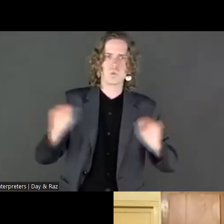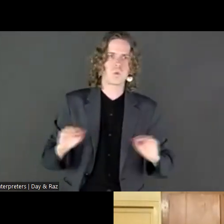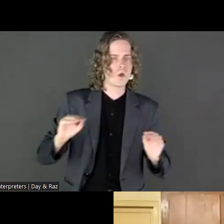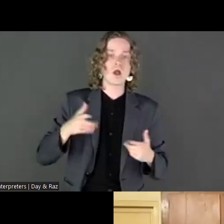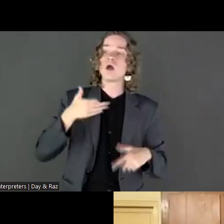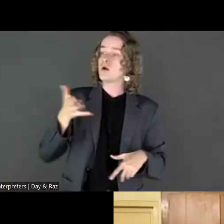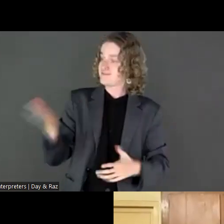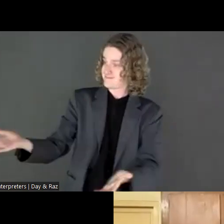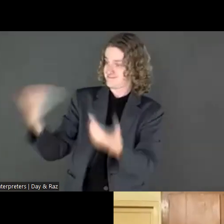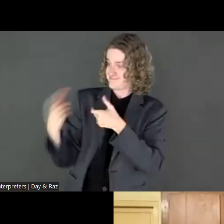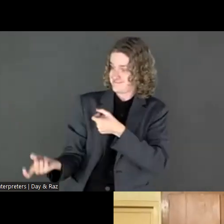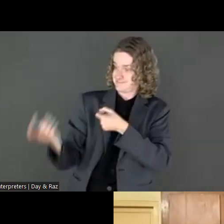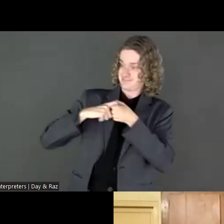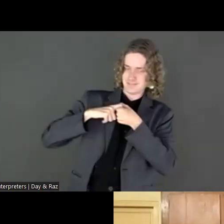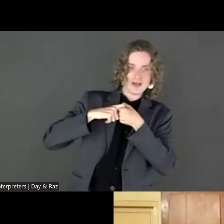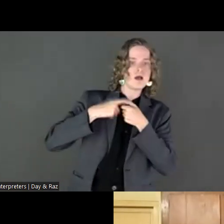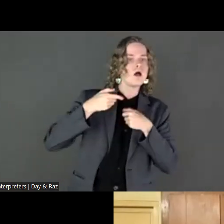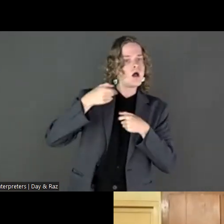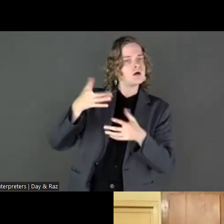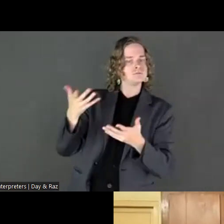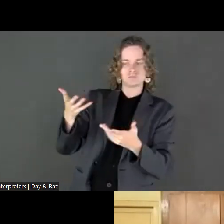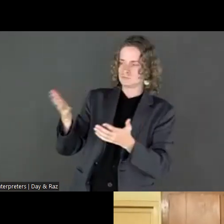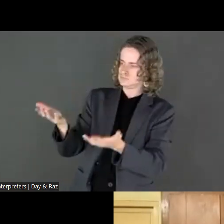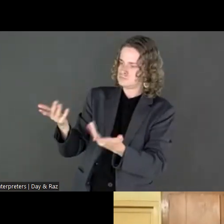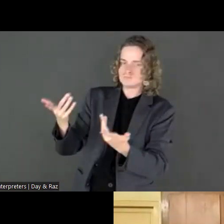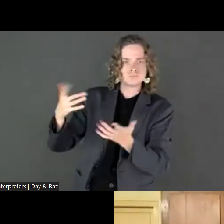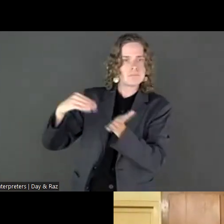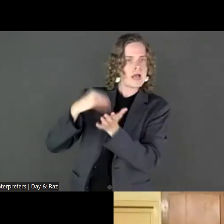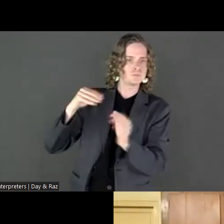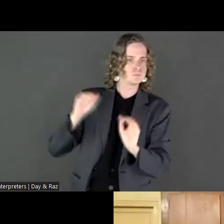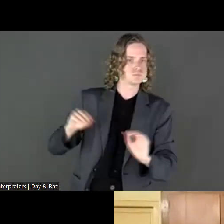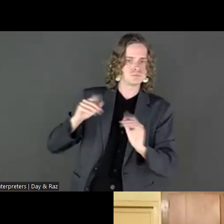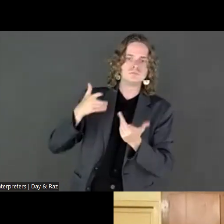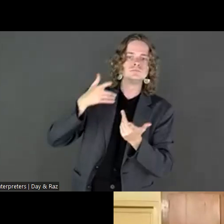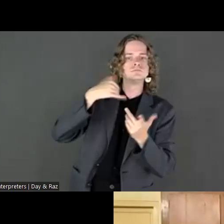you make a commitment to take the learnings forward. So, the reason why we're organizing it,